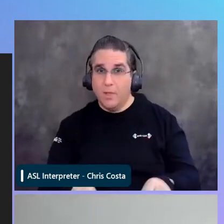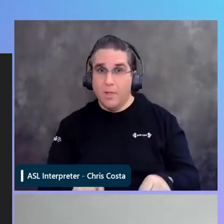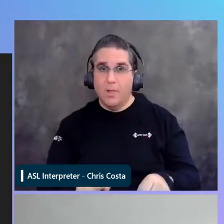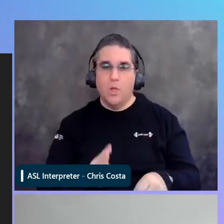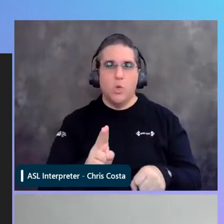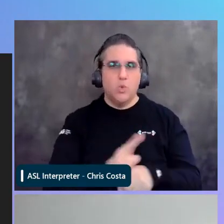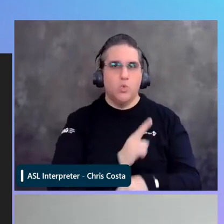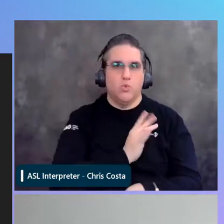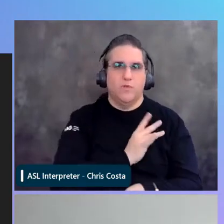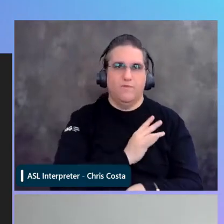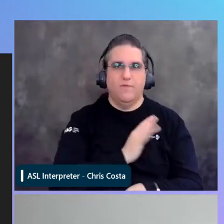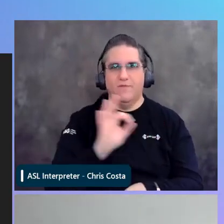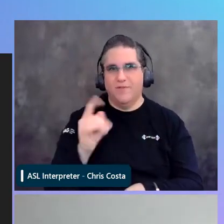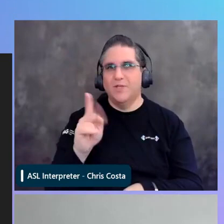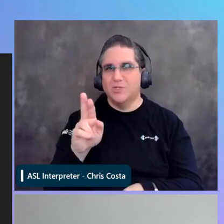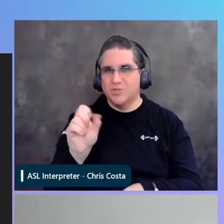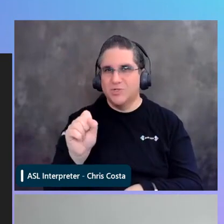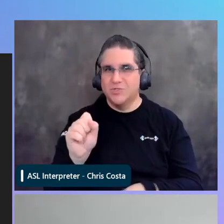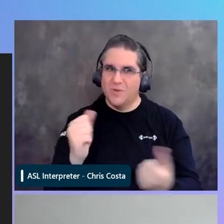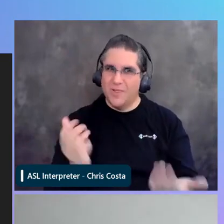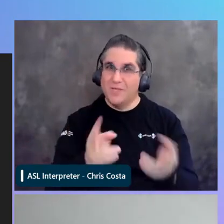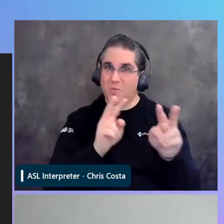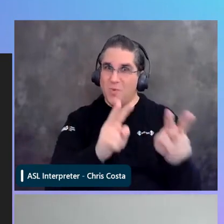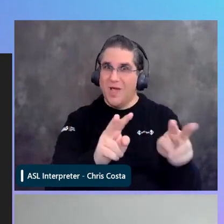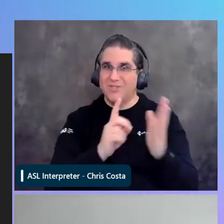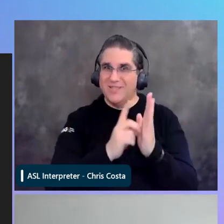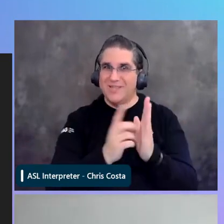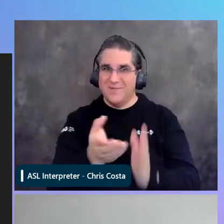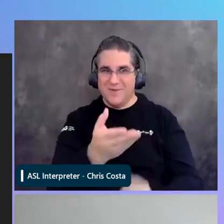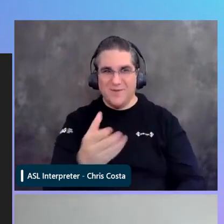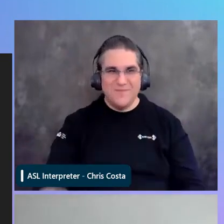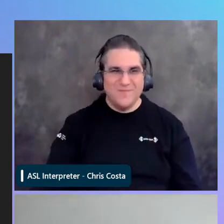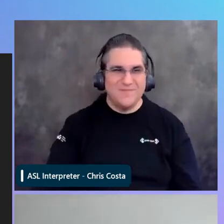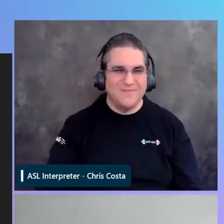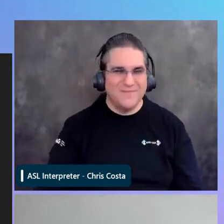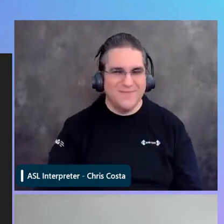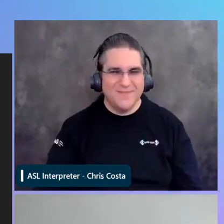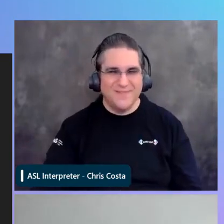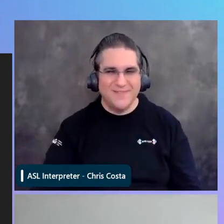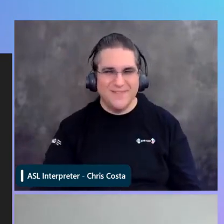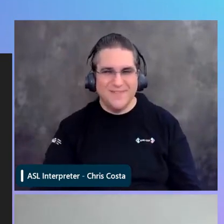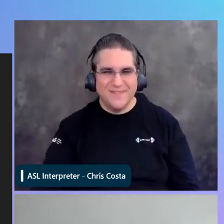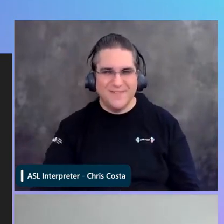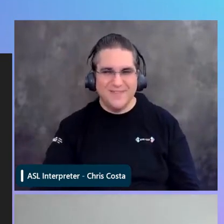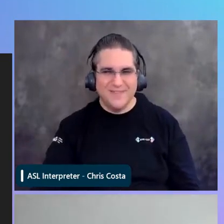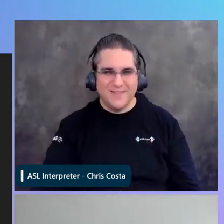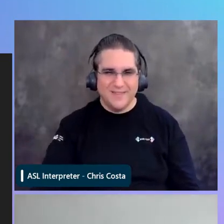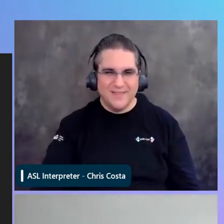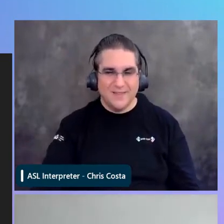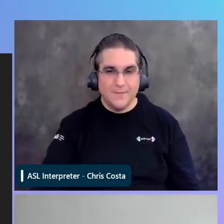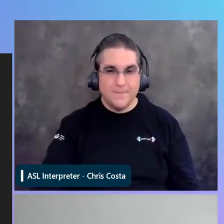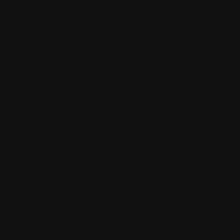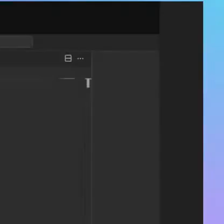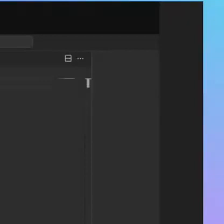view the demo. Starting out, we